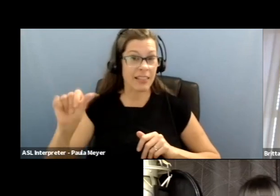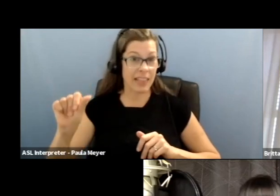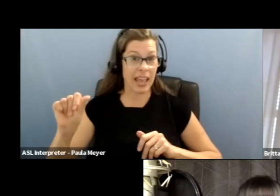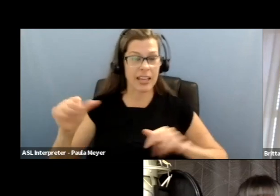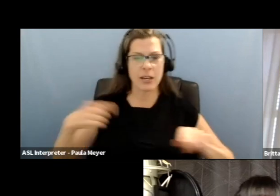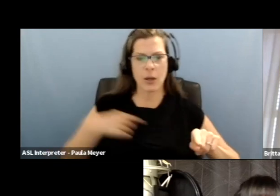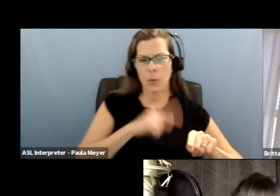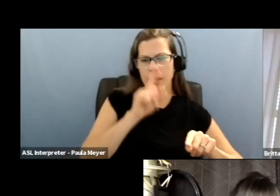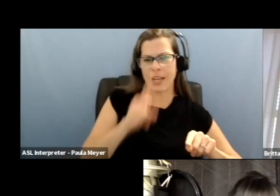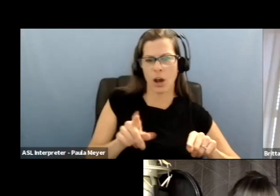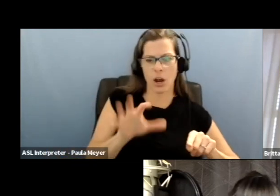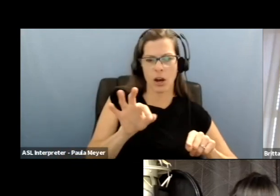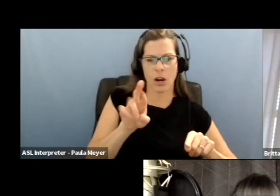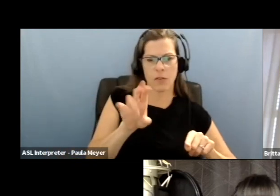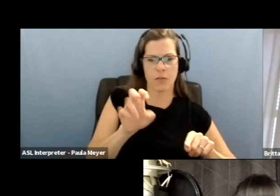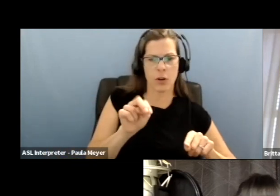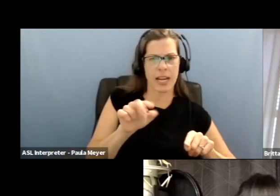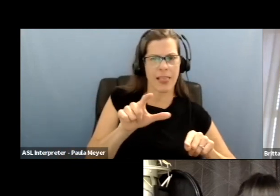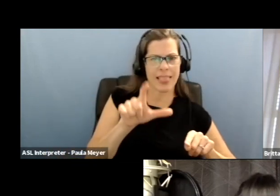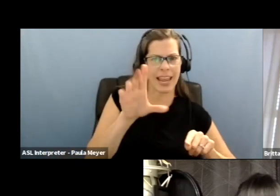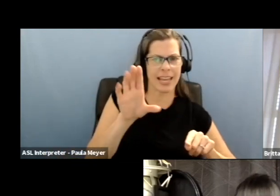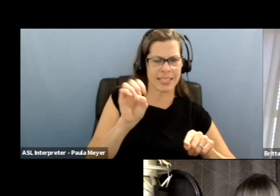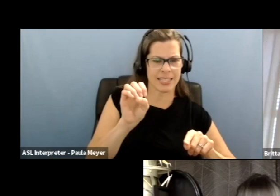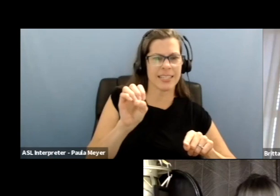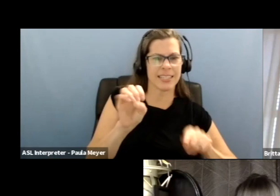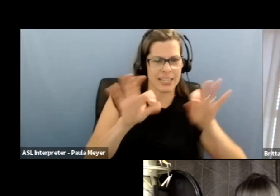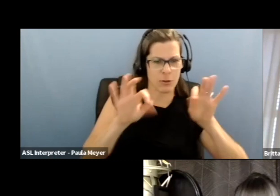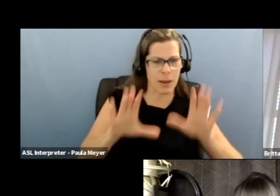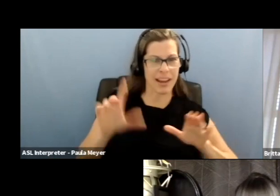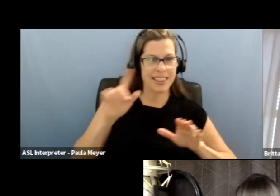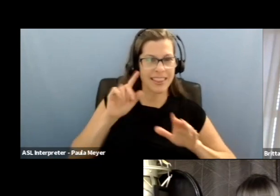but there are organizations like, I think it's 3Arts Media,